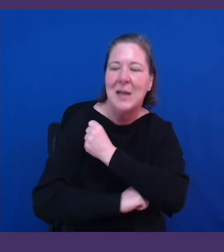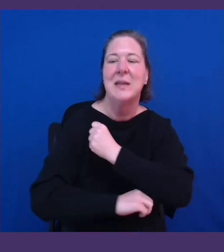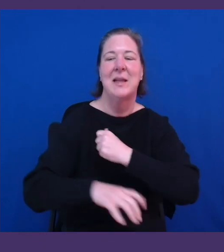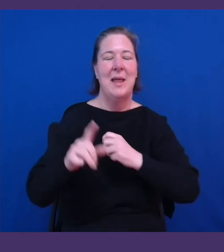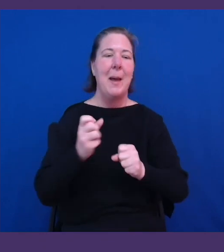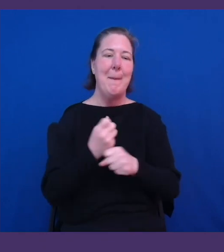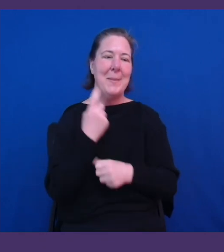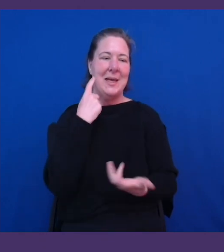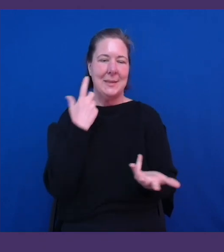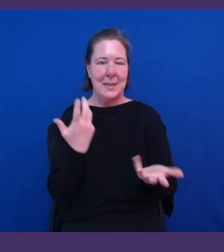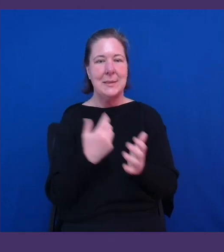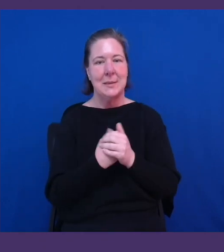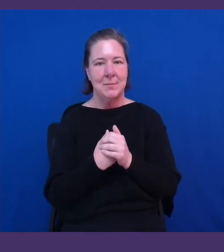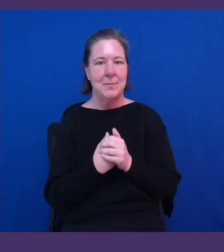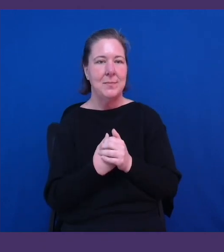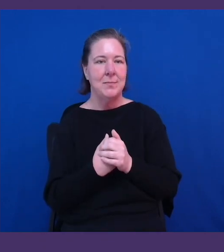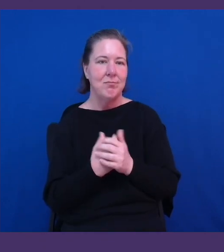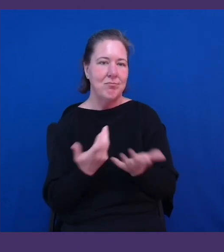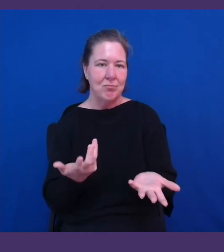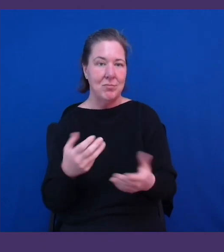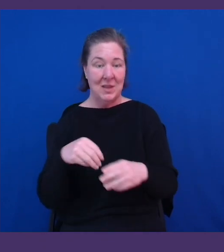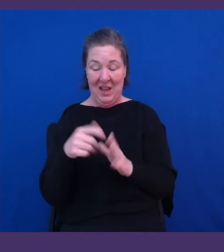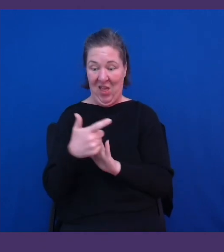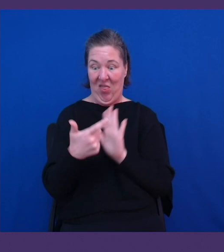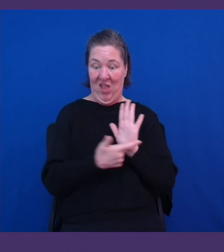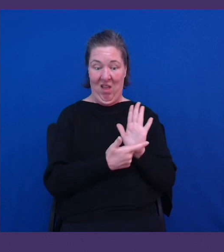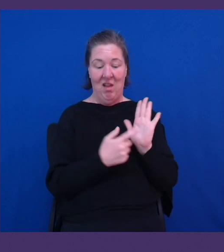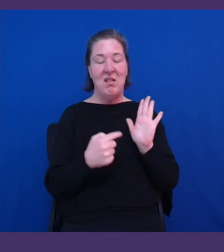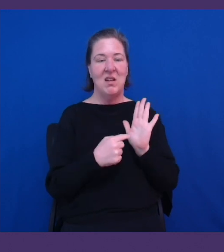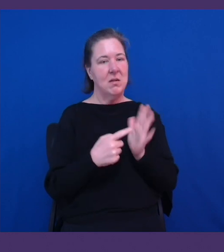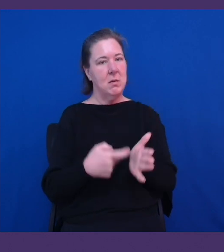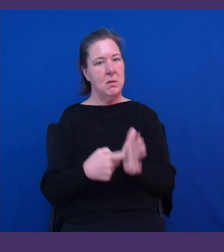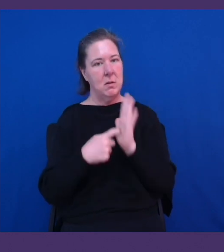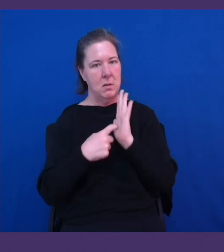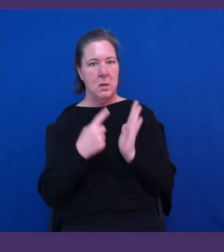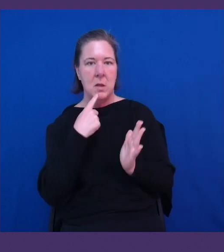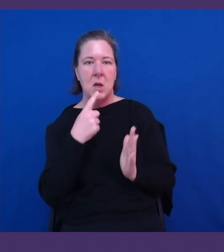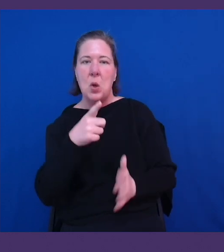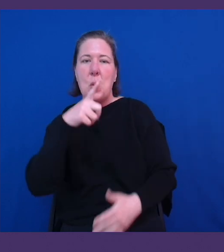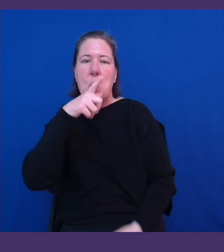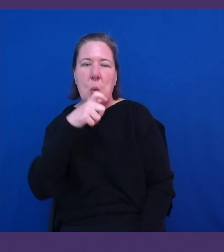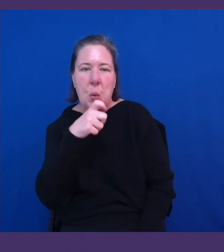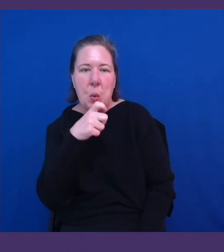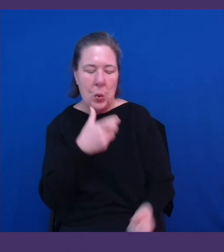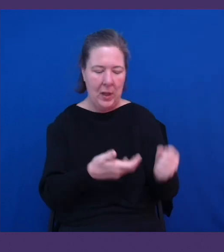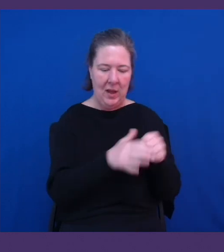And in the law, it says who is covered and what is covered.